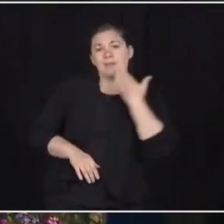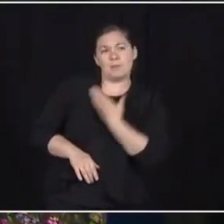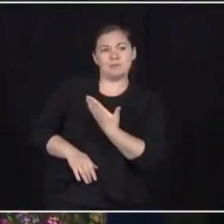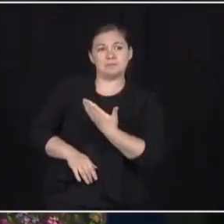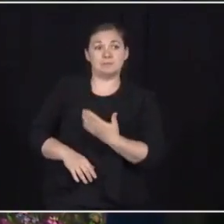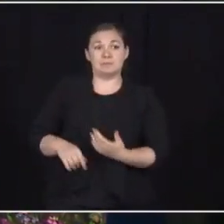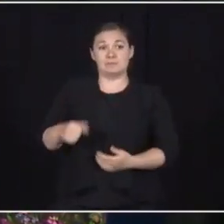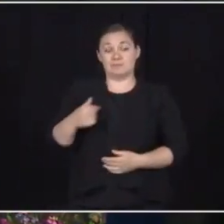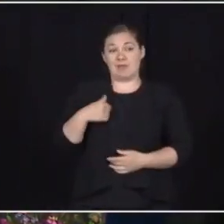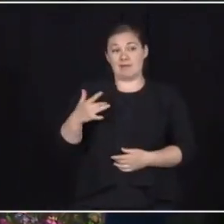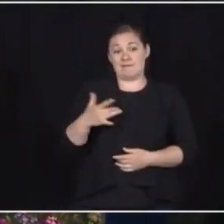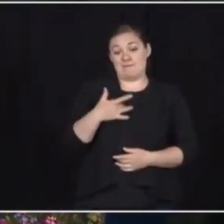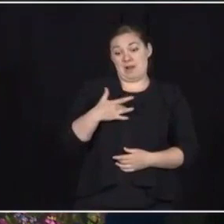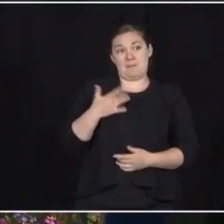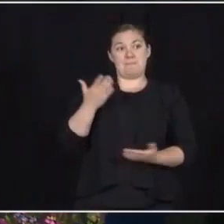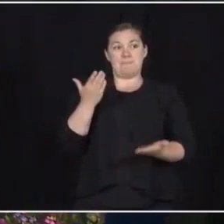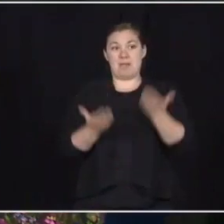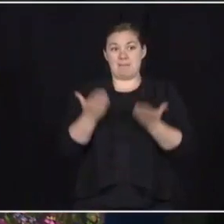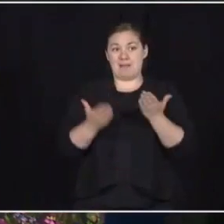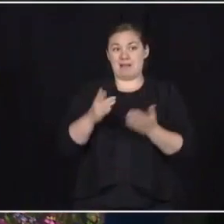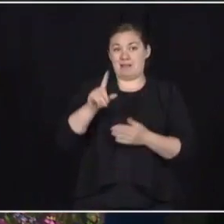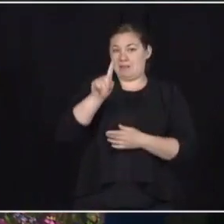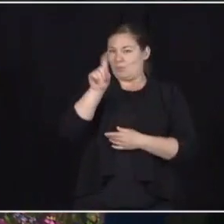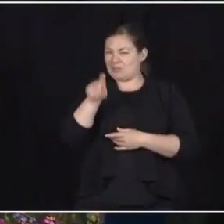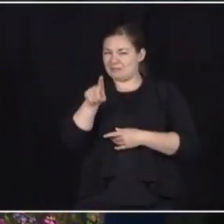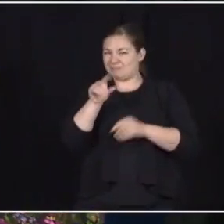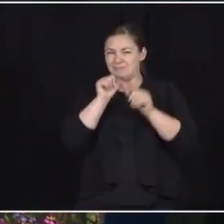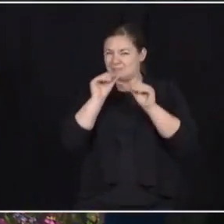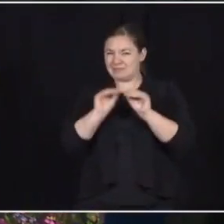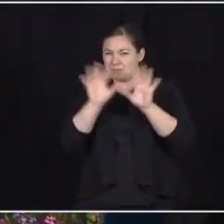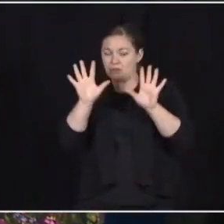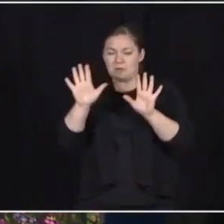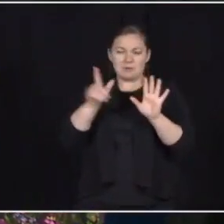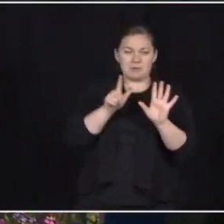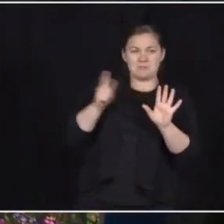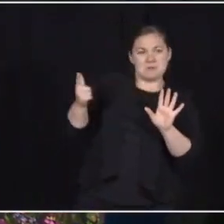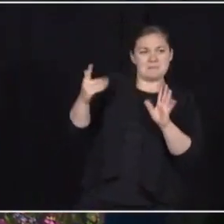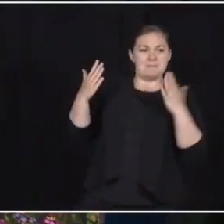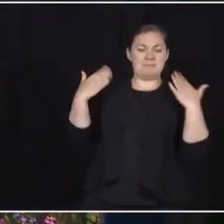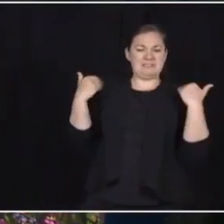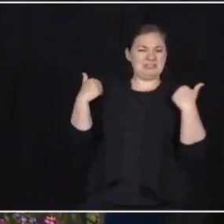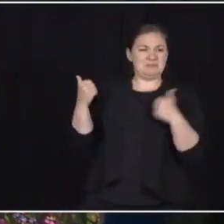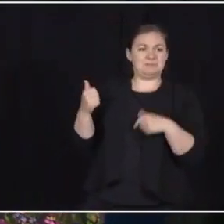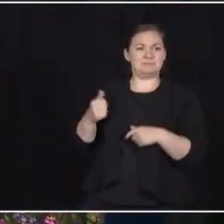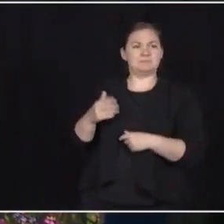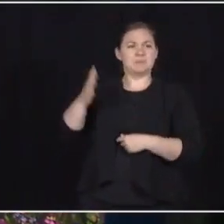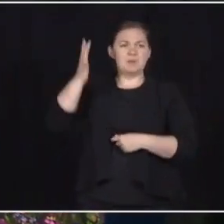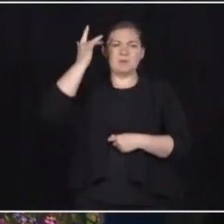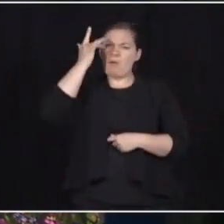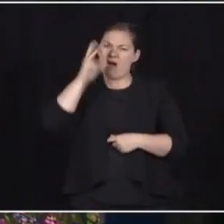I feel like it's a probably a question that the minister might have to answer. Wondering why specifically Windsor is stuck in phase 1.